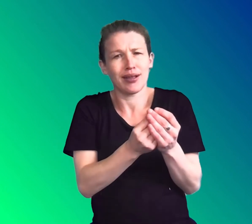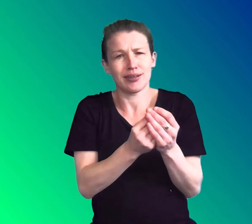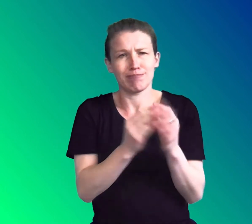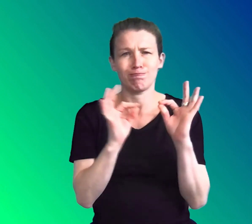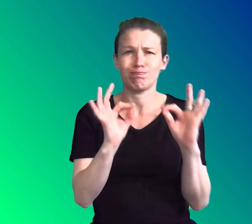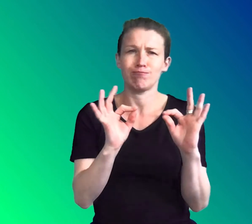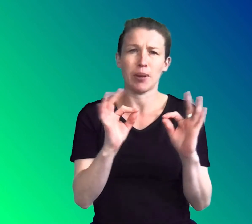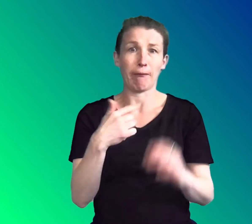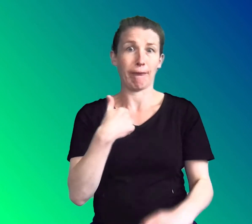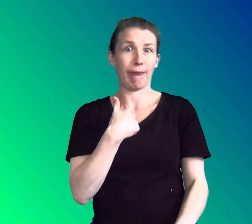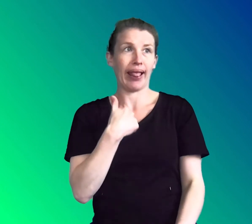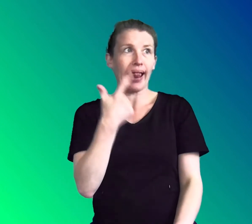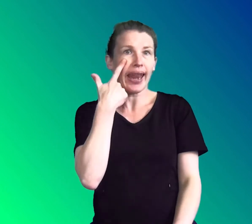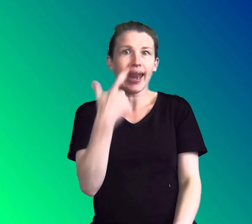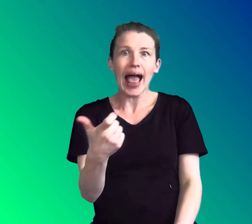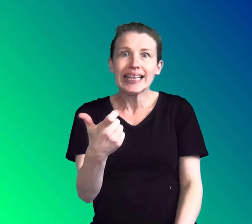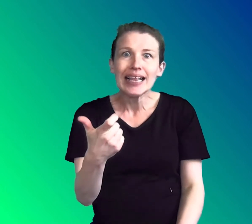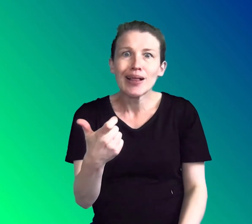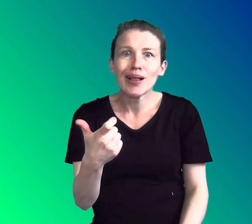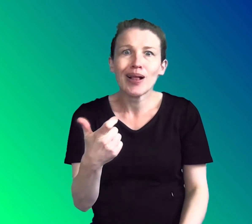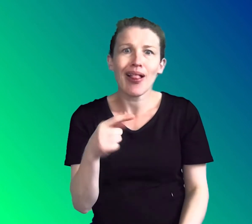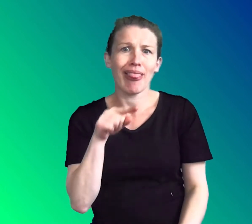They’re special.